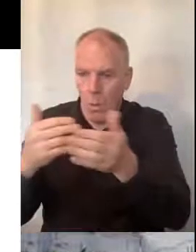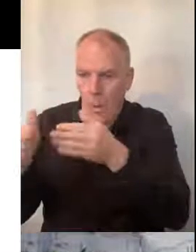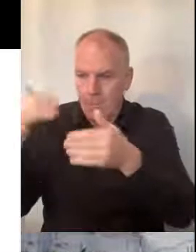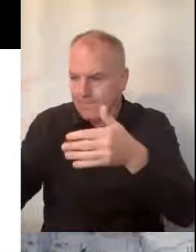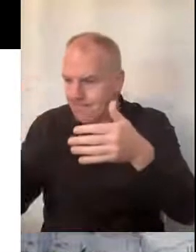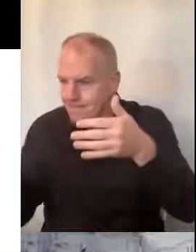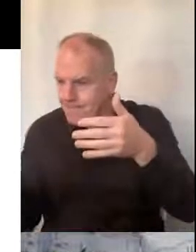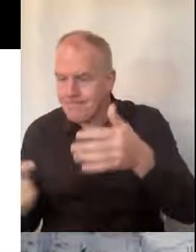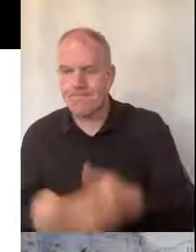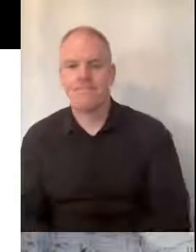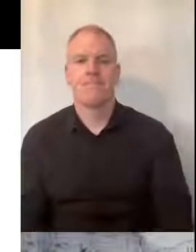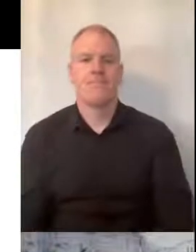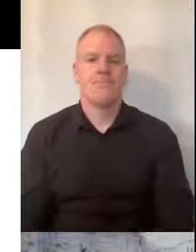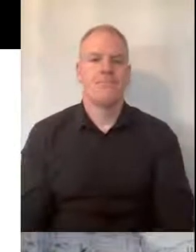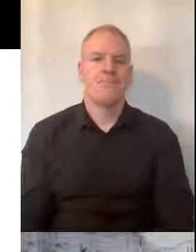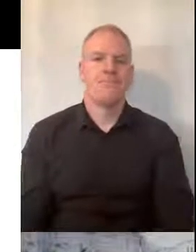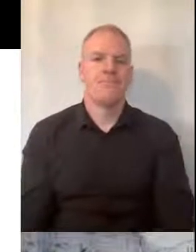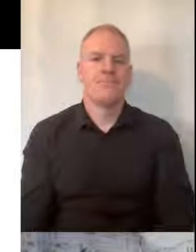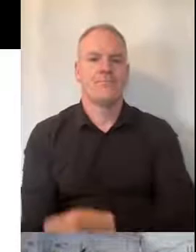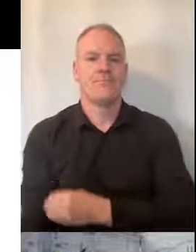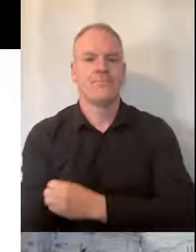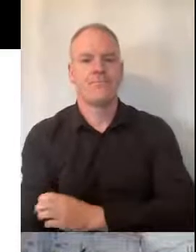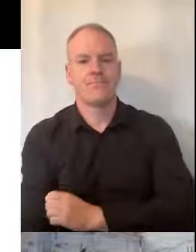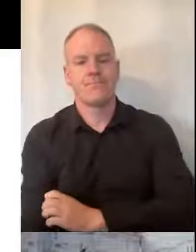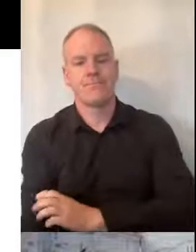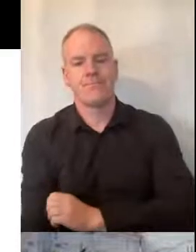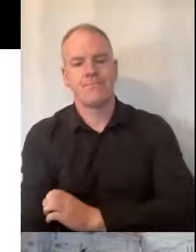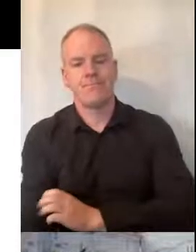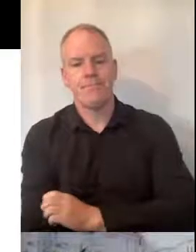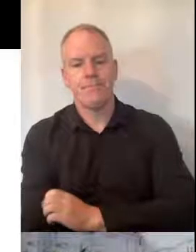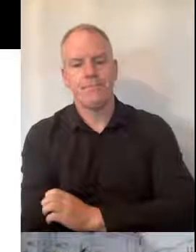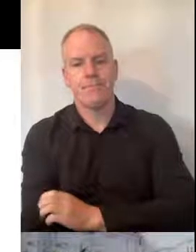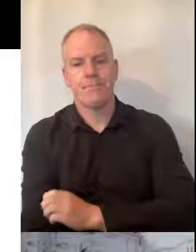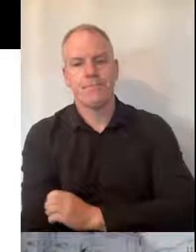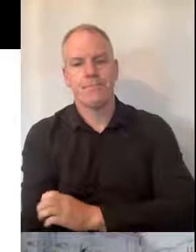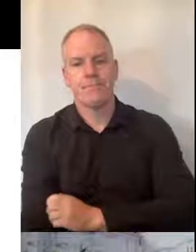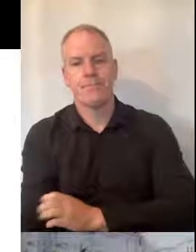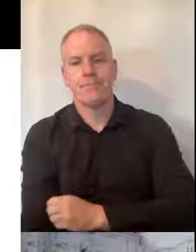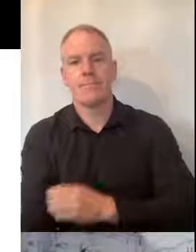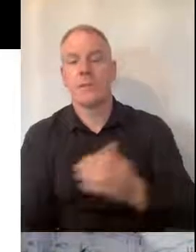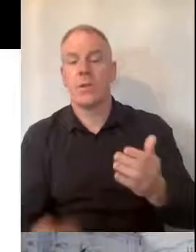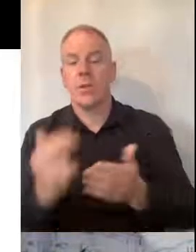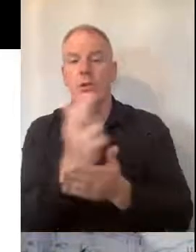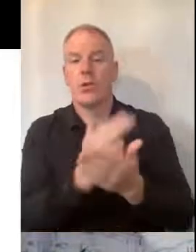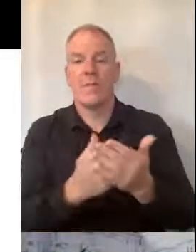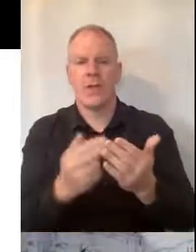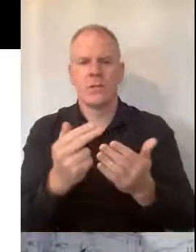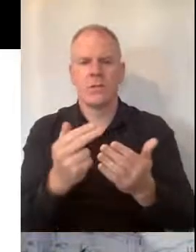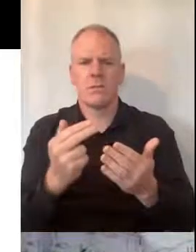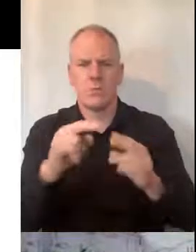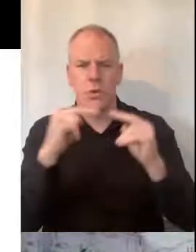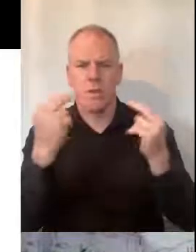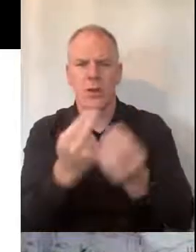So then I just included here in terms of universal design for learning, like what is it and what can you do